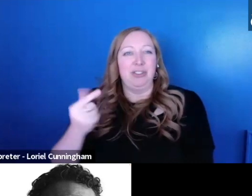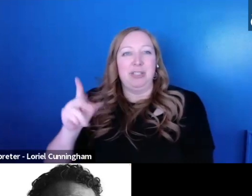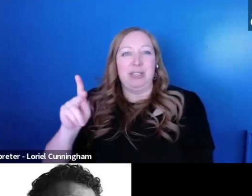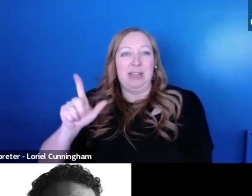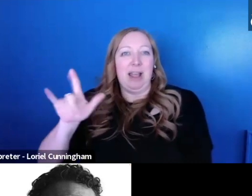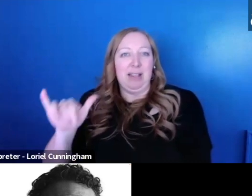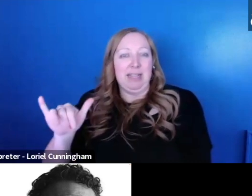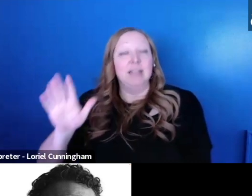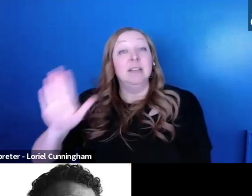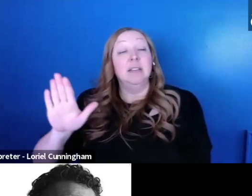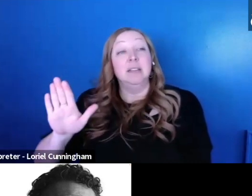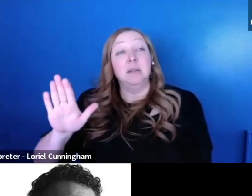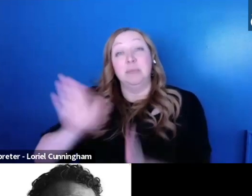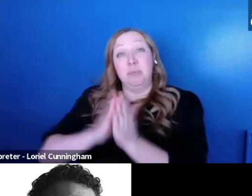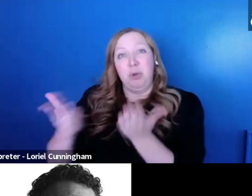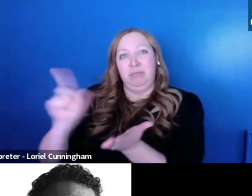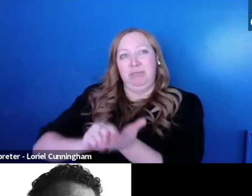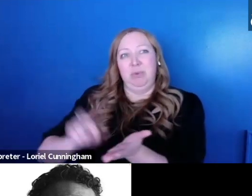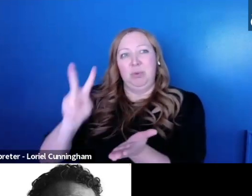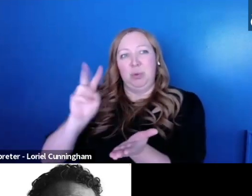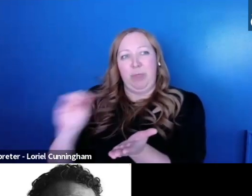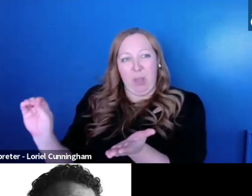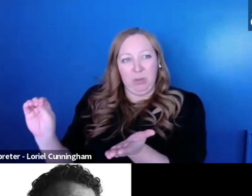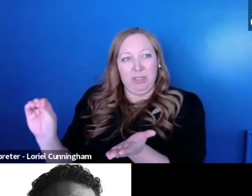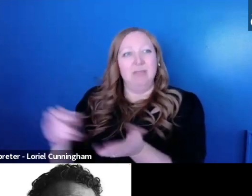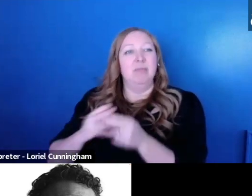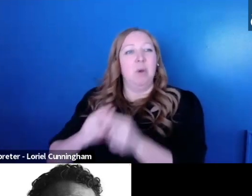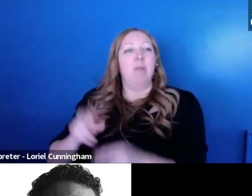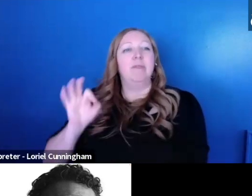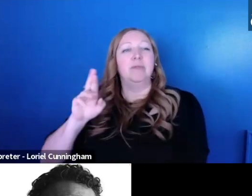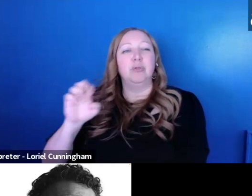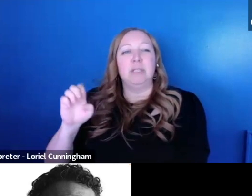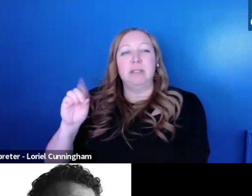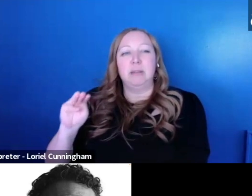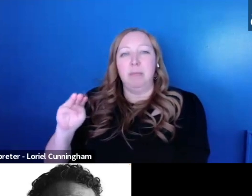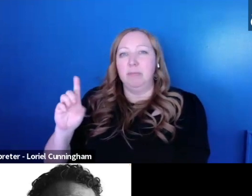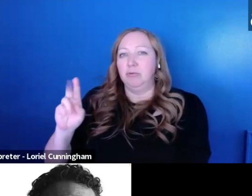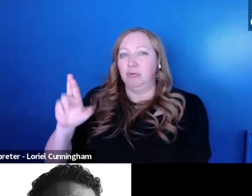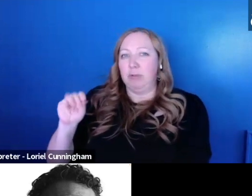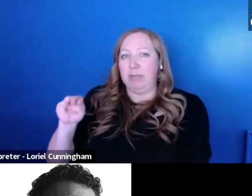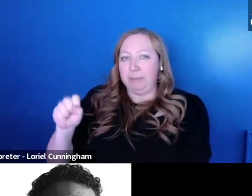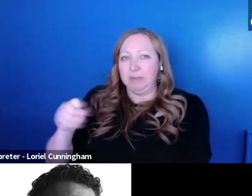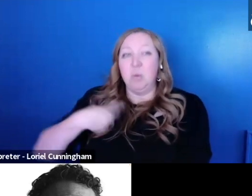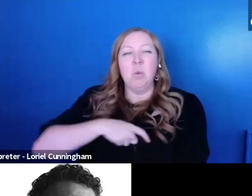tells us we must tap into the well of our own collective imaginations, that we do what earlier generations have done,